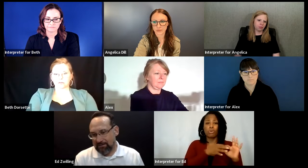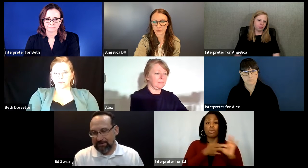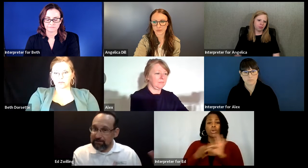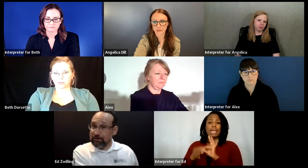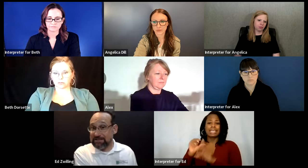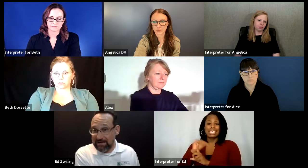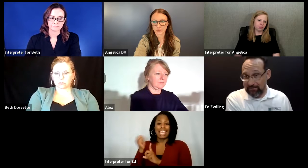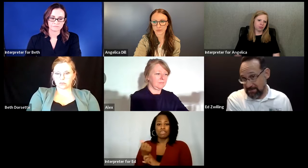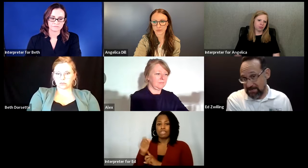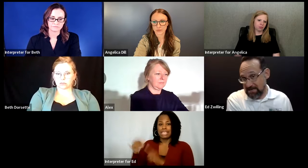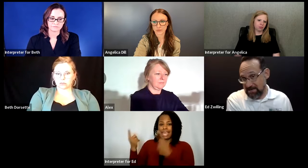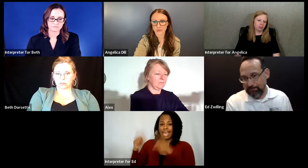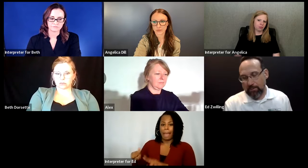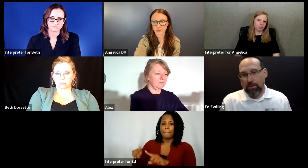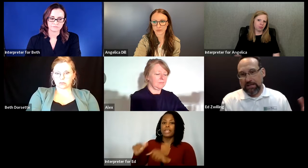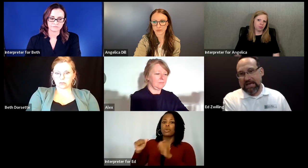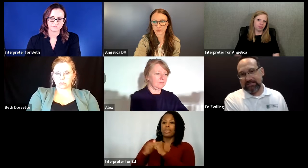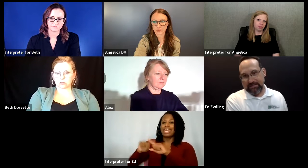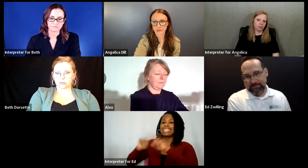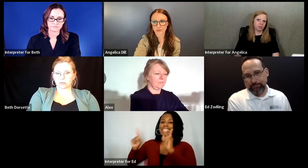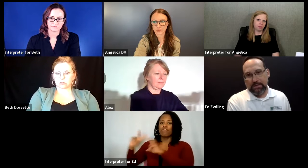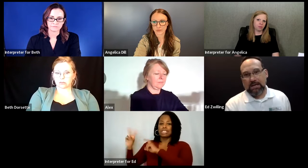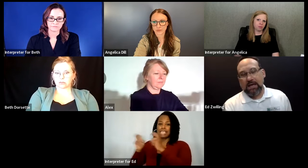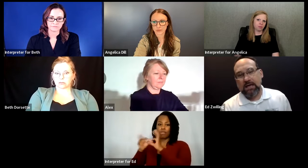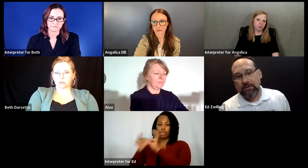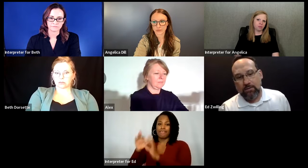under a different title of the ADA, public access.